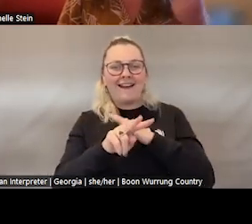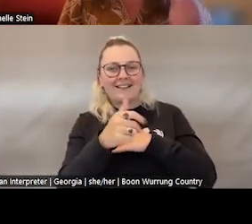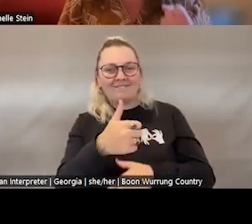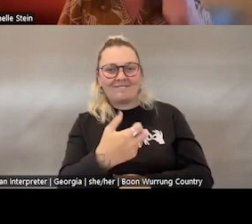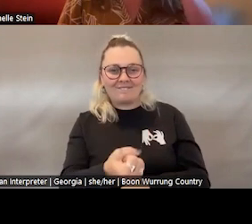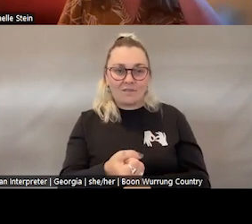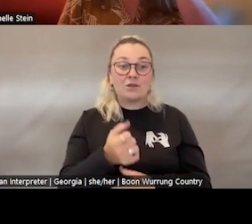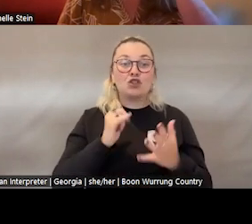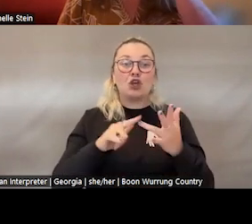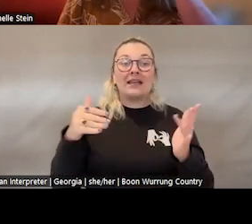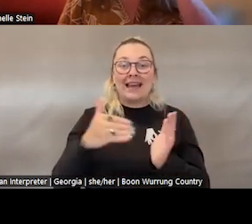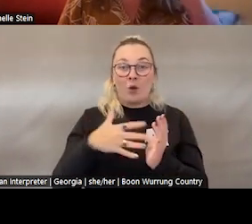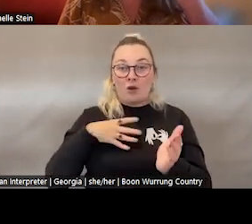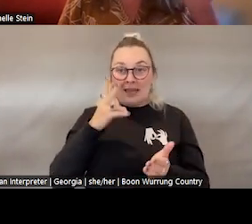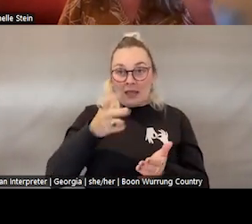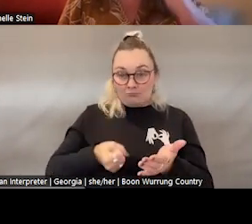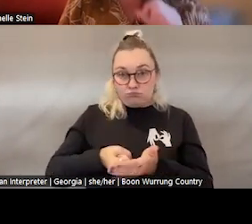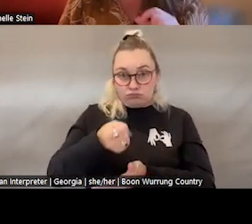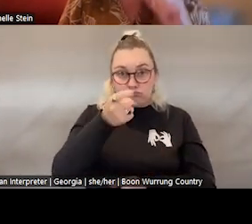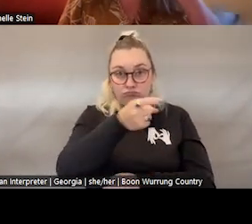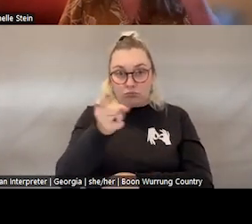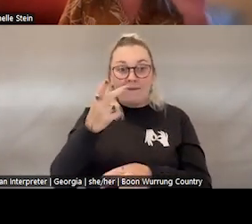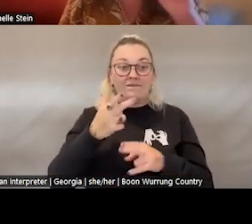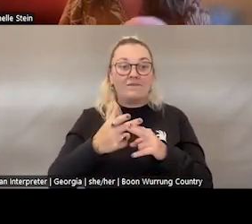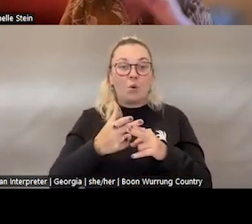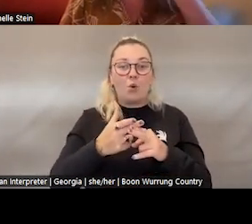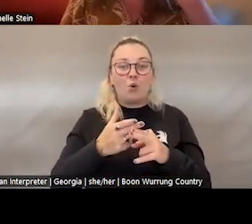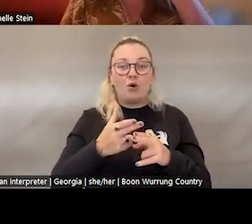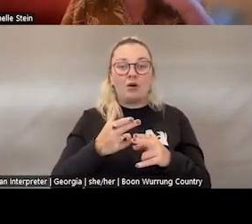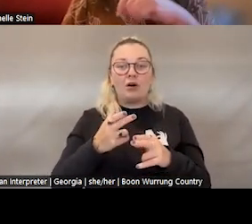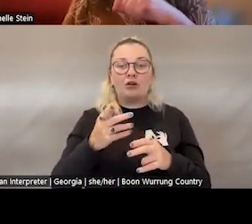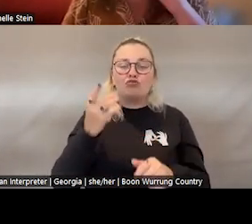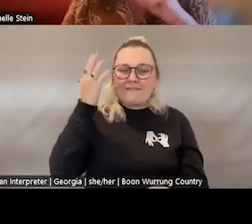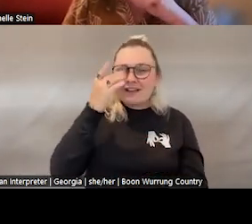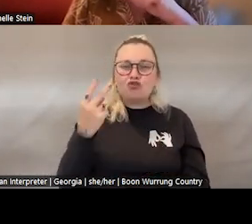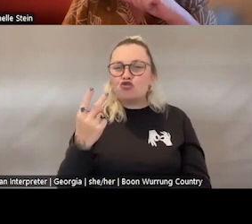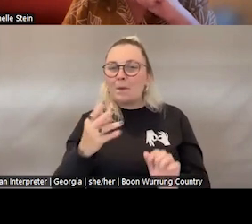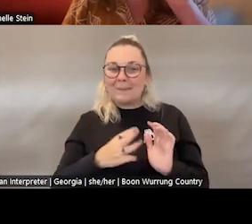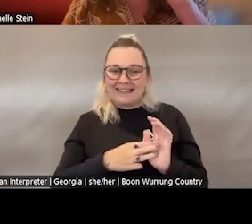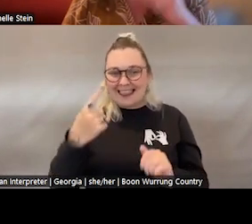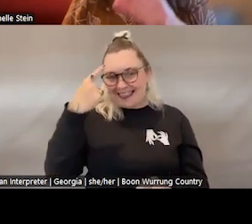I want to know hand over to you for another reflection. Two minutes to think about what